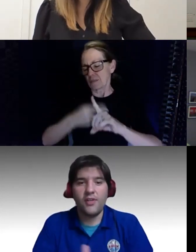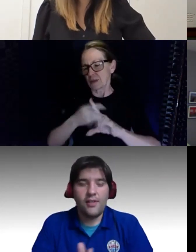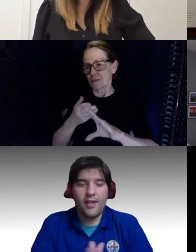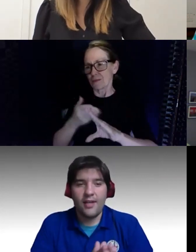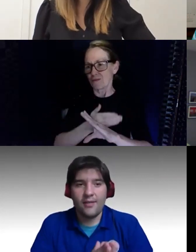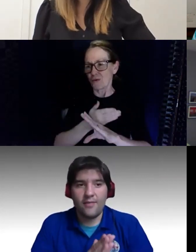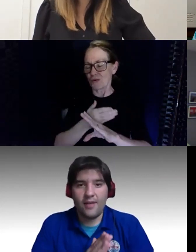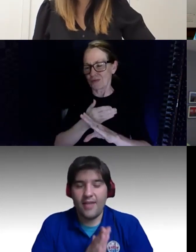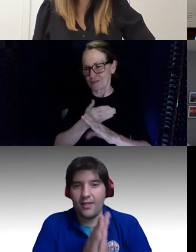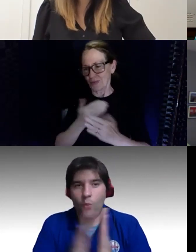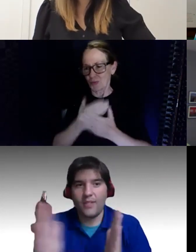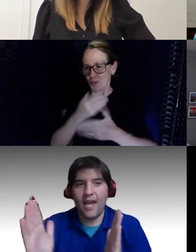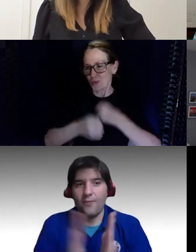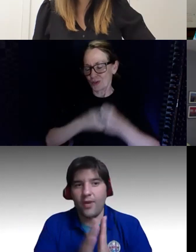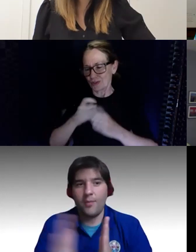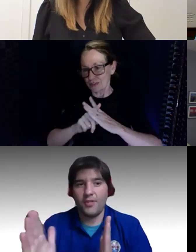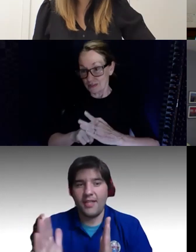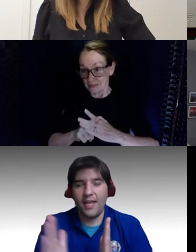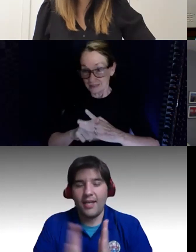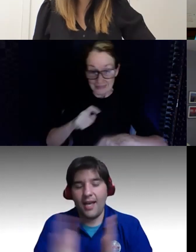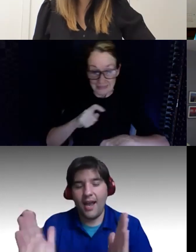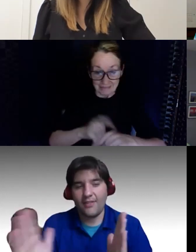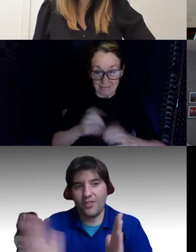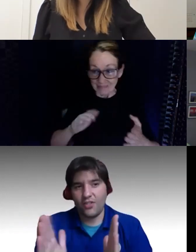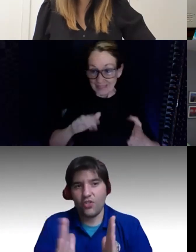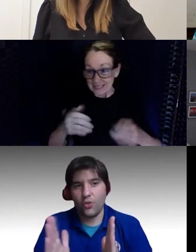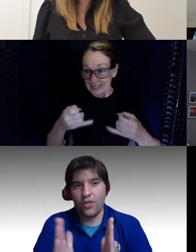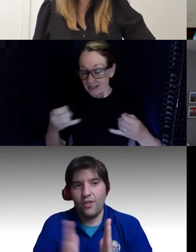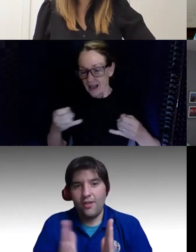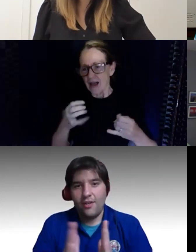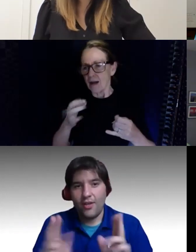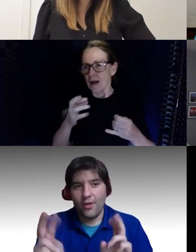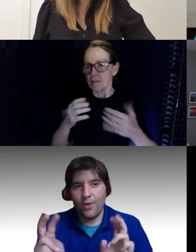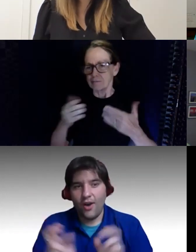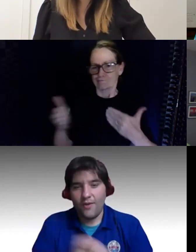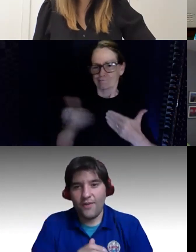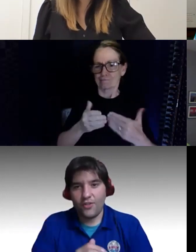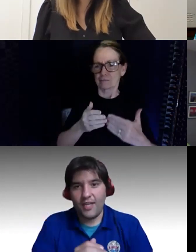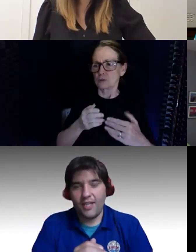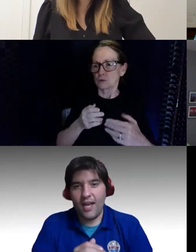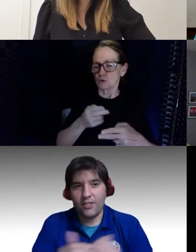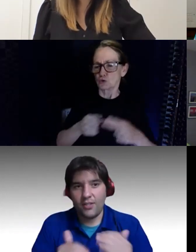WE CAN GO INTO SPECIFICS AS FAR AS WHAT WE TALKED ABOUT AS FAR AS LAUNCH IS CONCERNED.